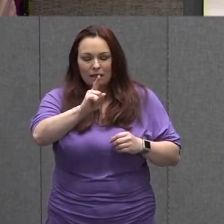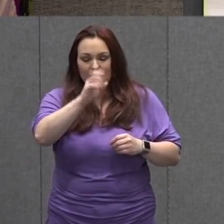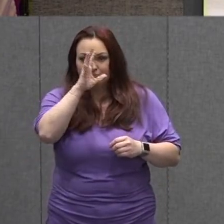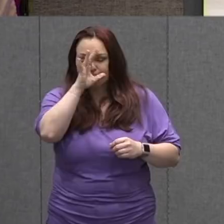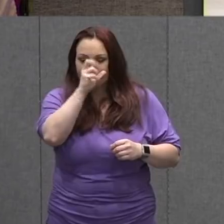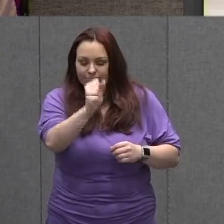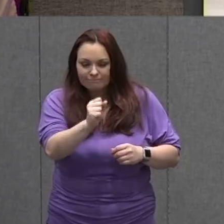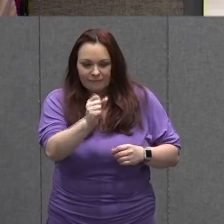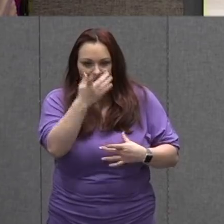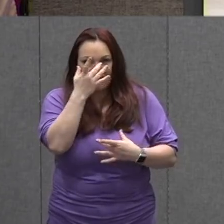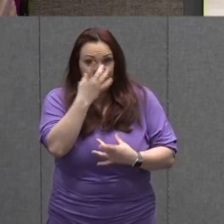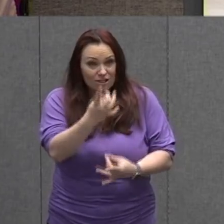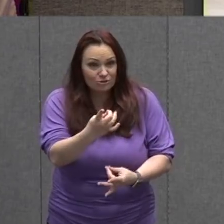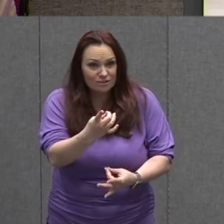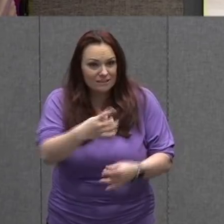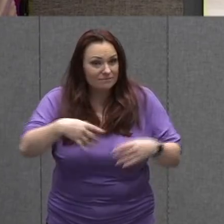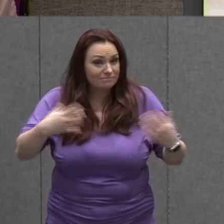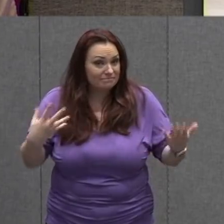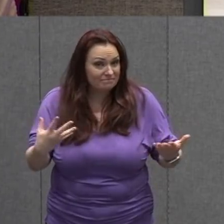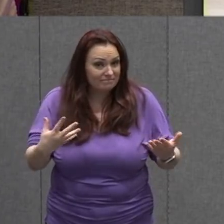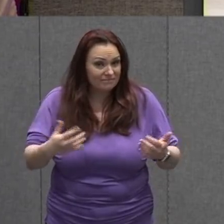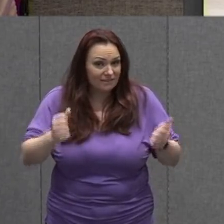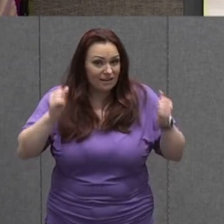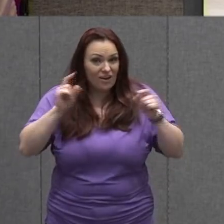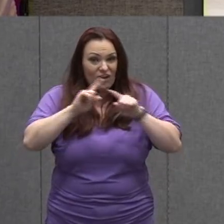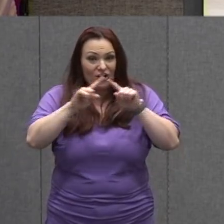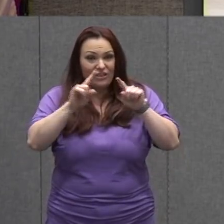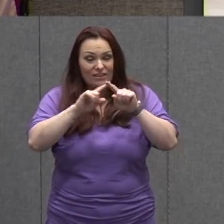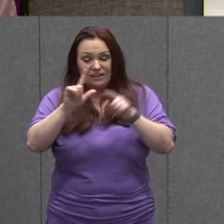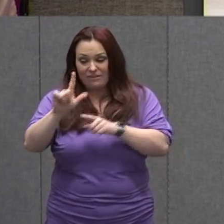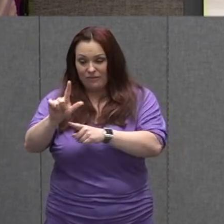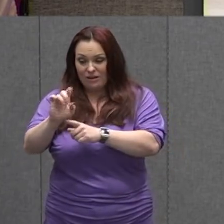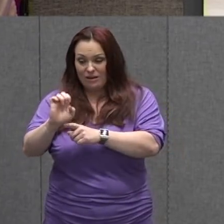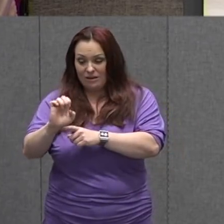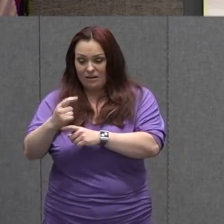was all the different legends and mythologies